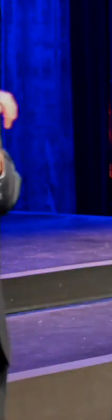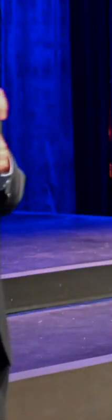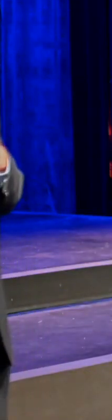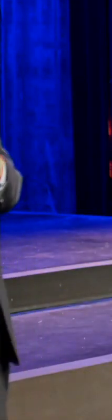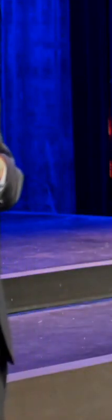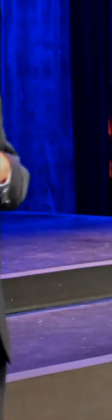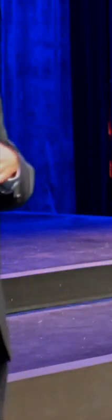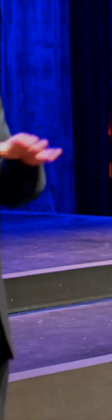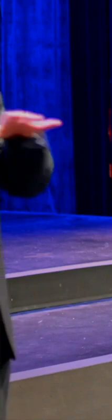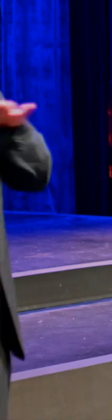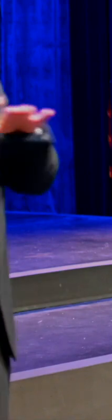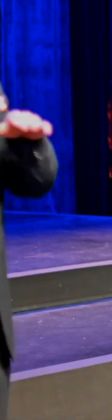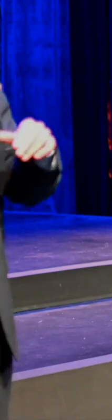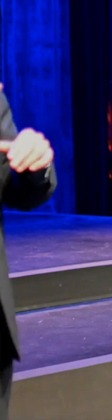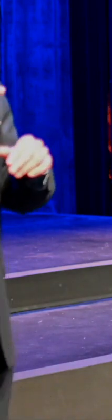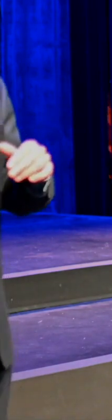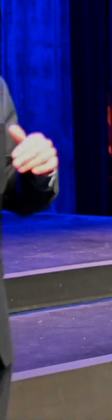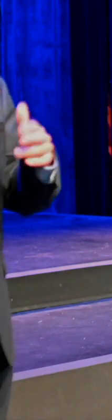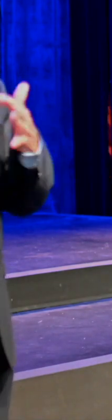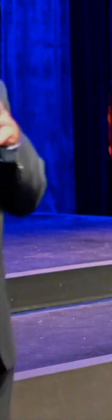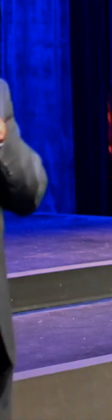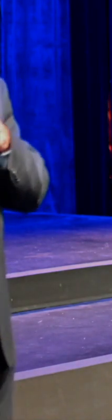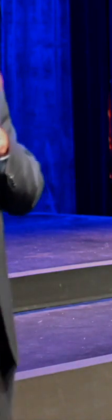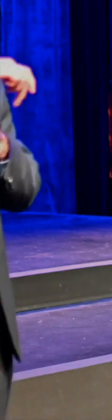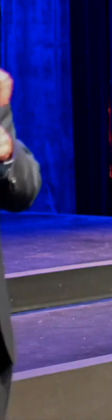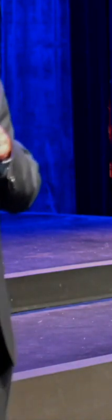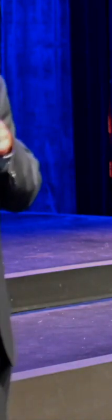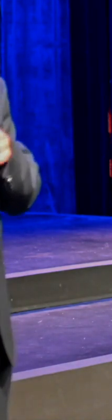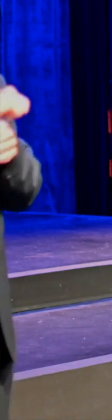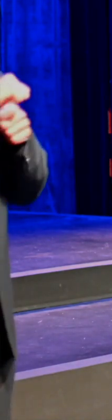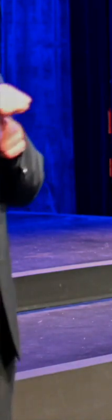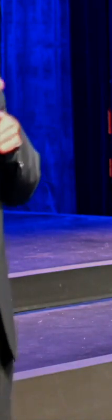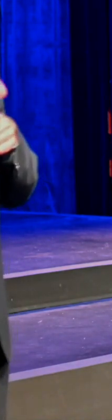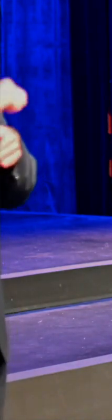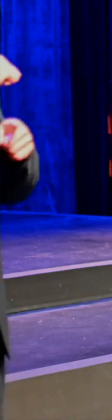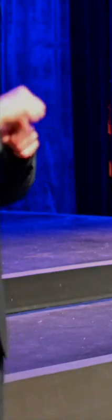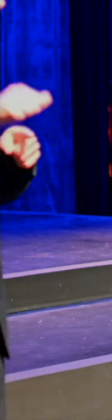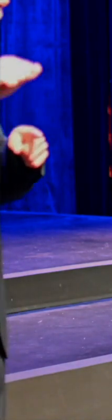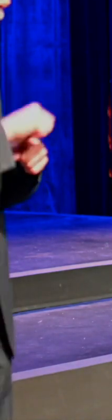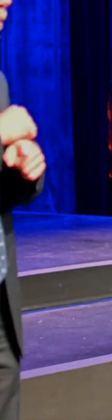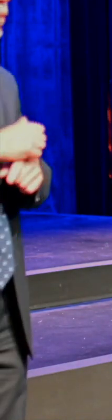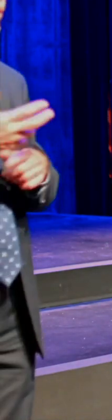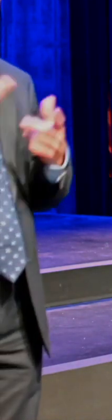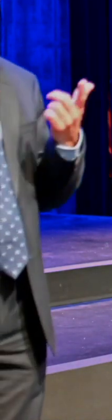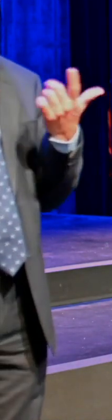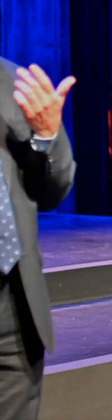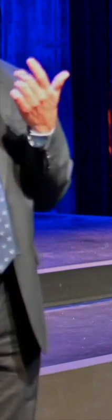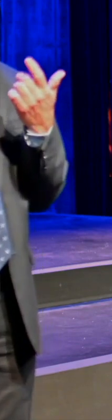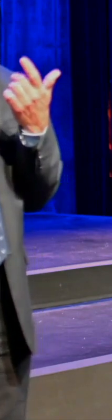different things and in the middle of of of of doing that I was going on my daily